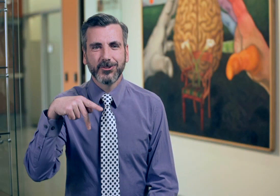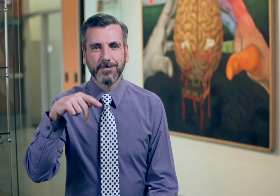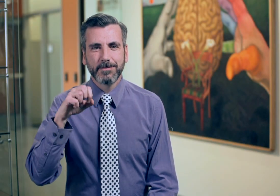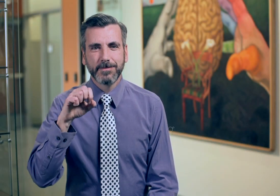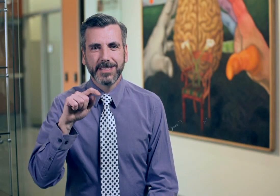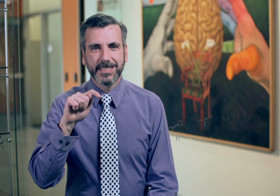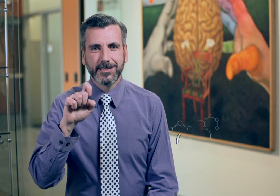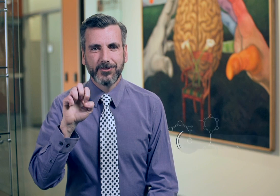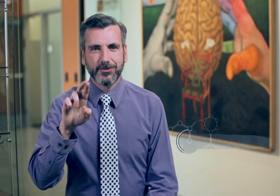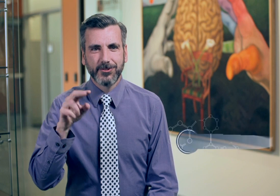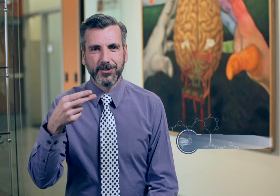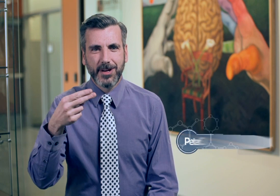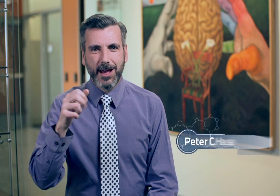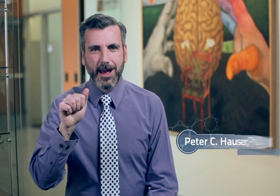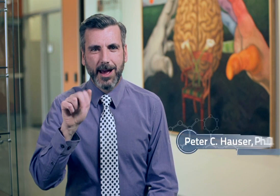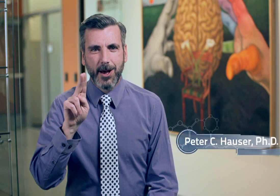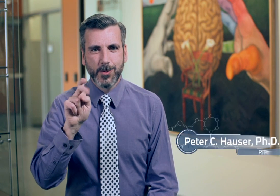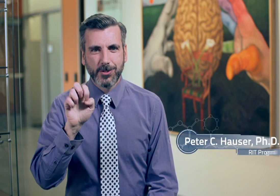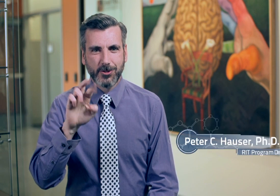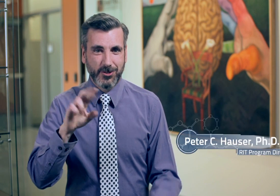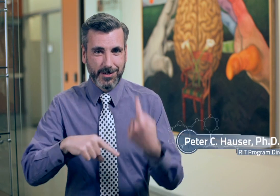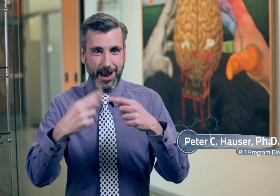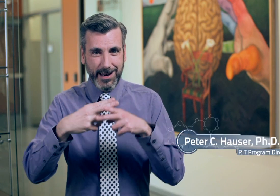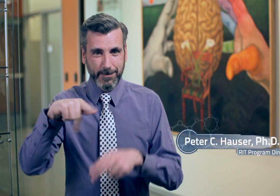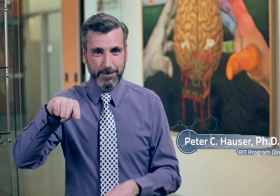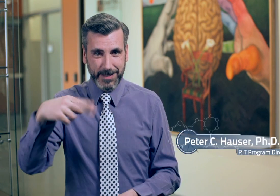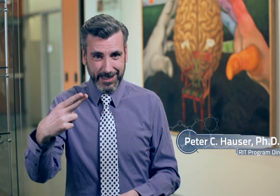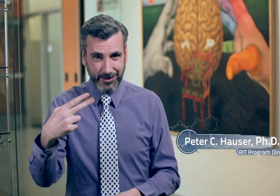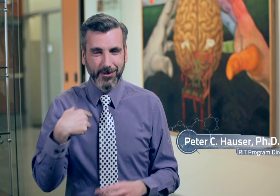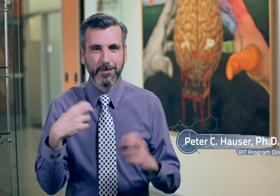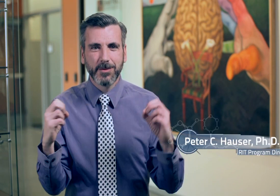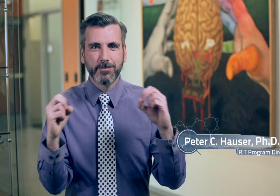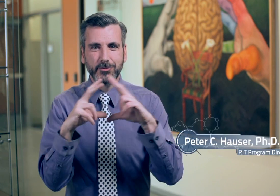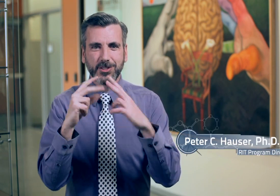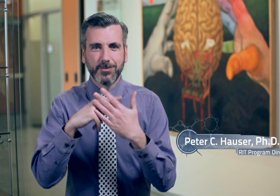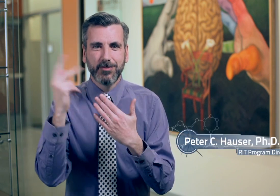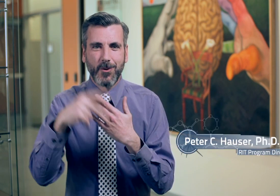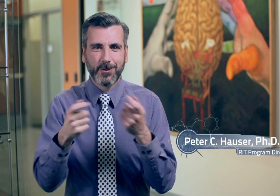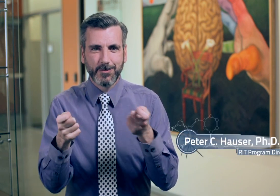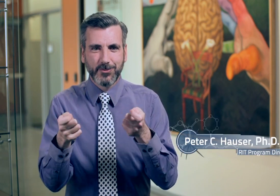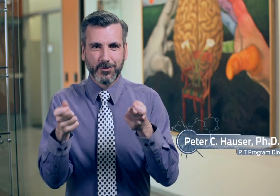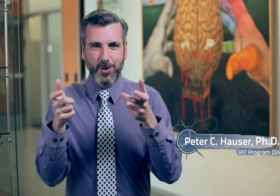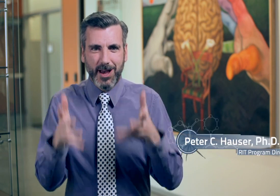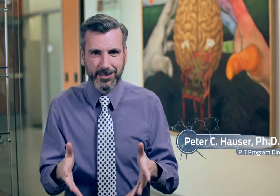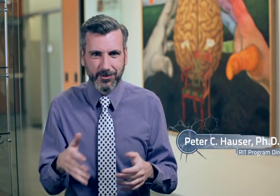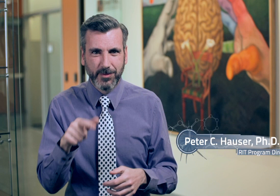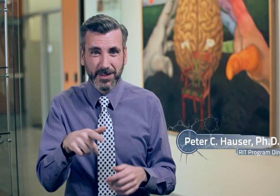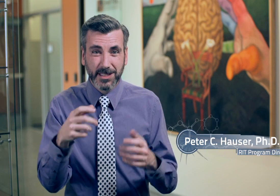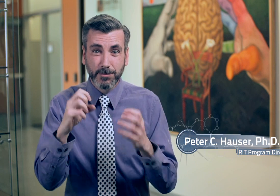I am Dr. Peter Hauser. I am the Bridges Program Director.